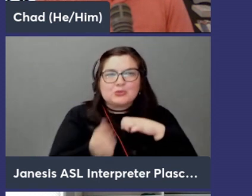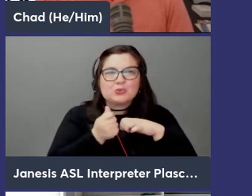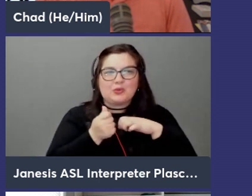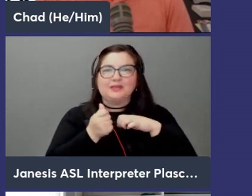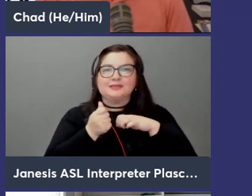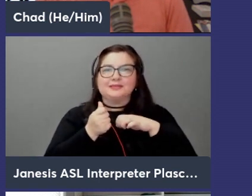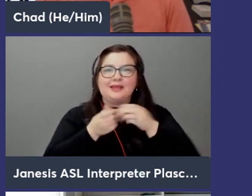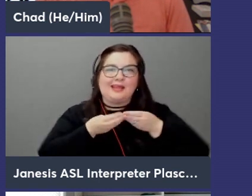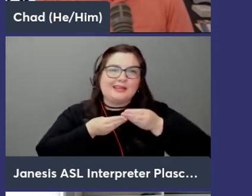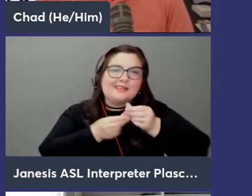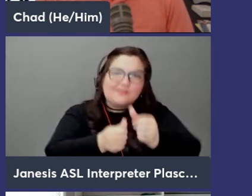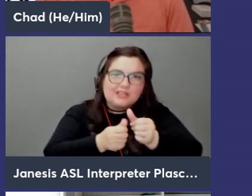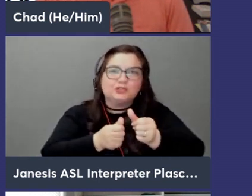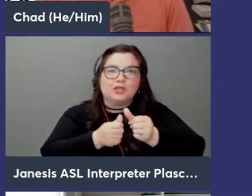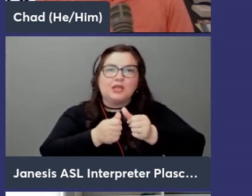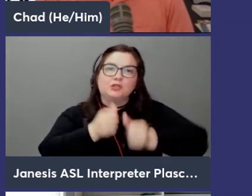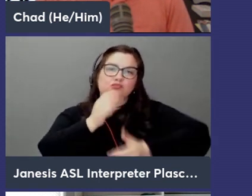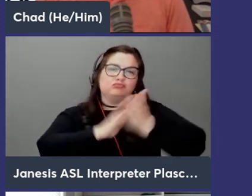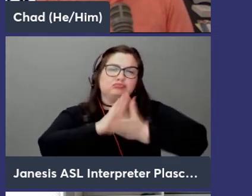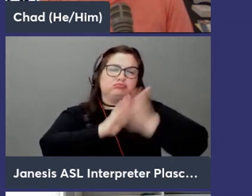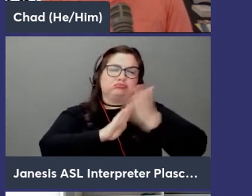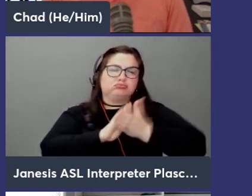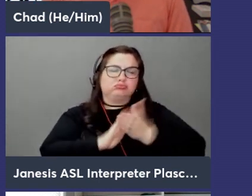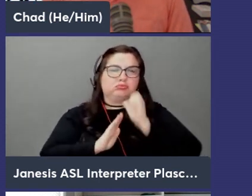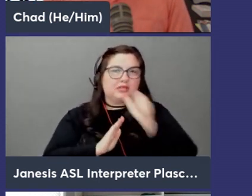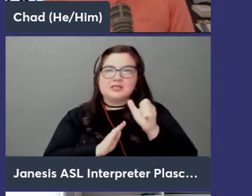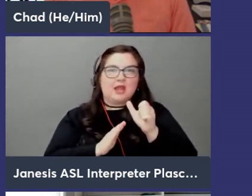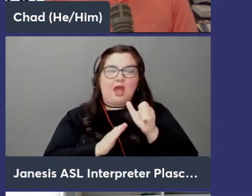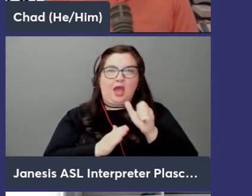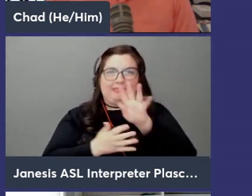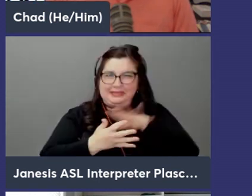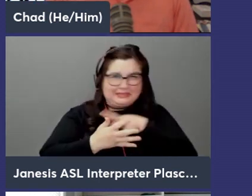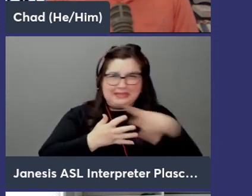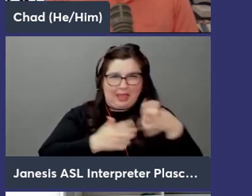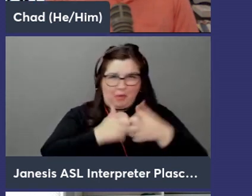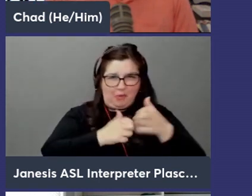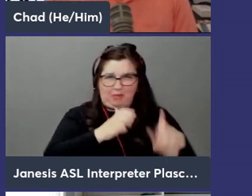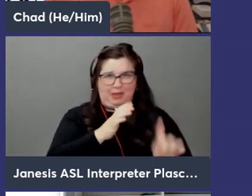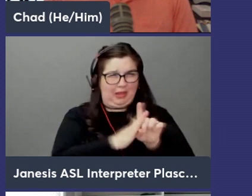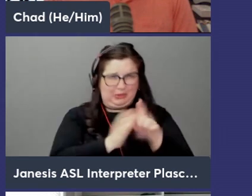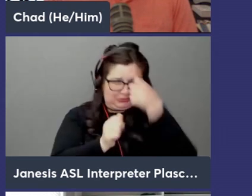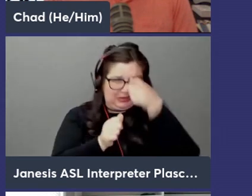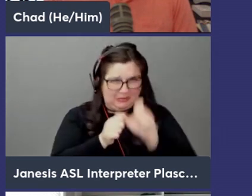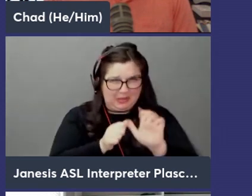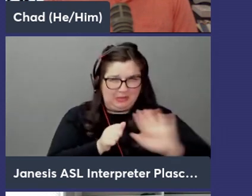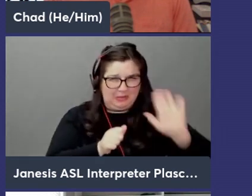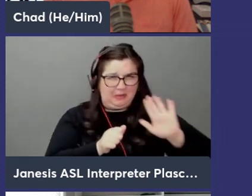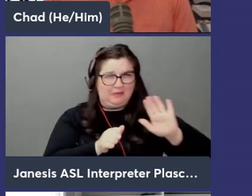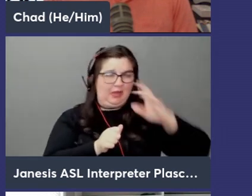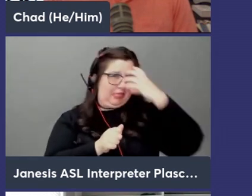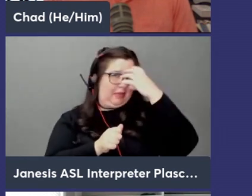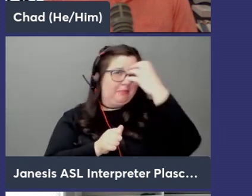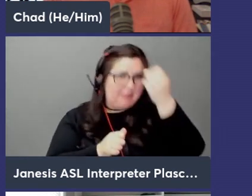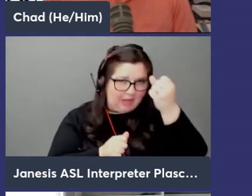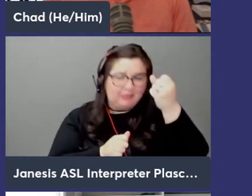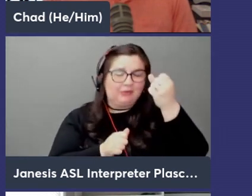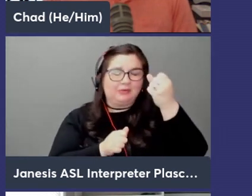and you don't get that bigger and bigger table problem that you do with... the immemory table problem that you do with relational databases.